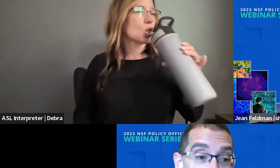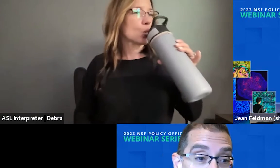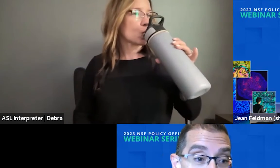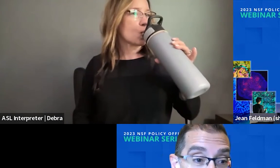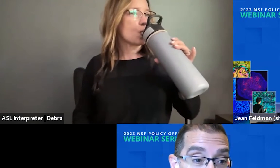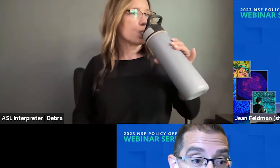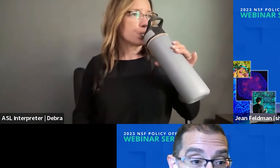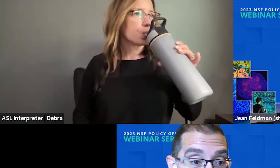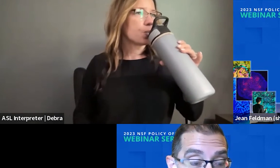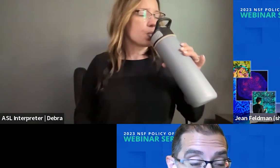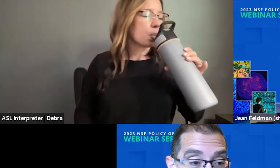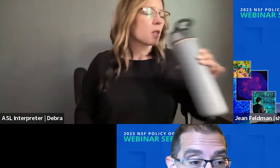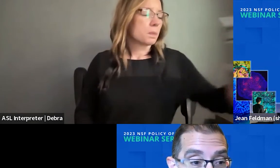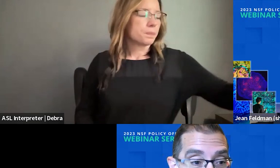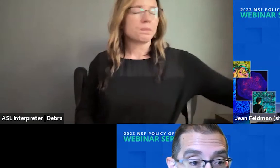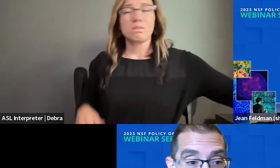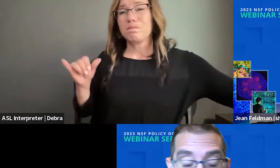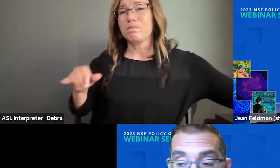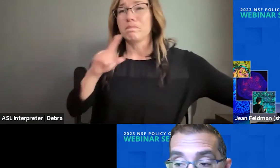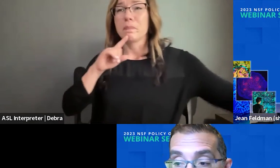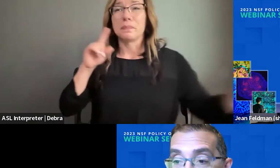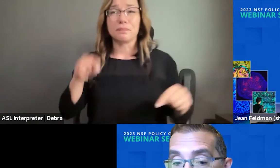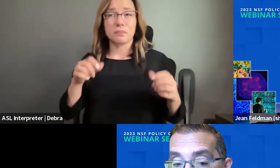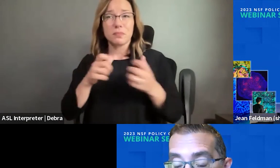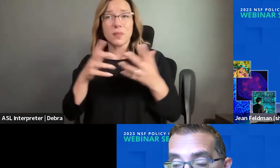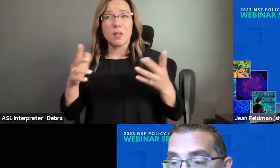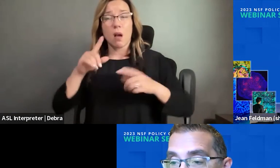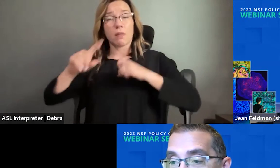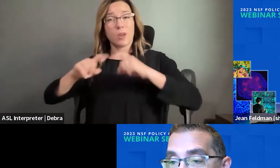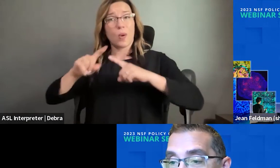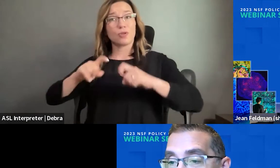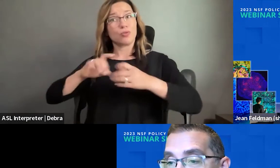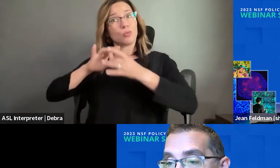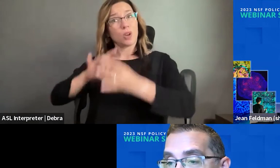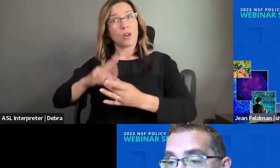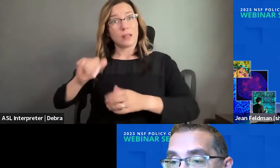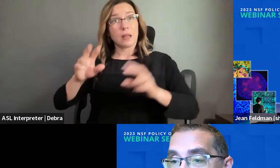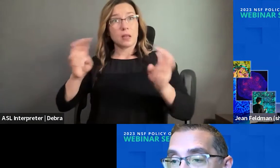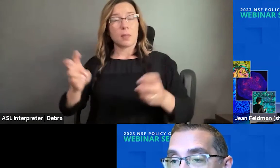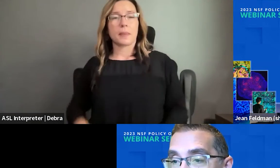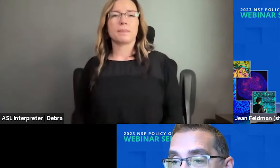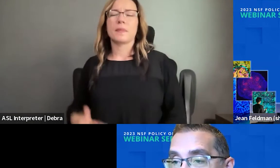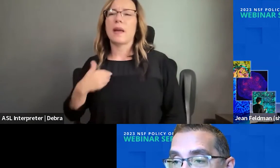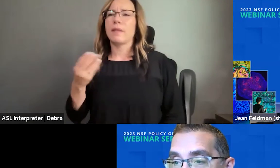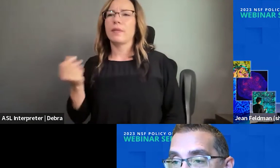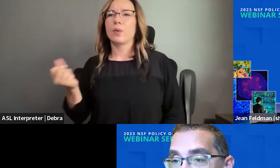a lot of the questions that people have put in around that topic. I have a couple of questions here that I'm